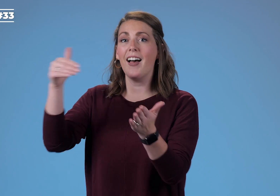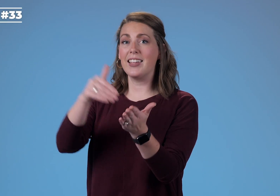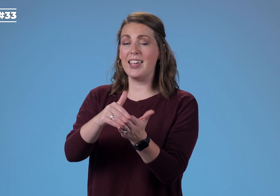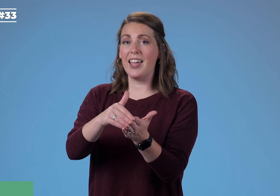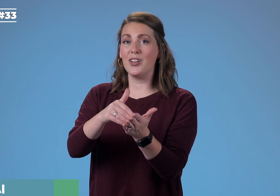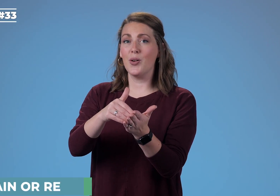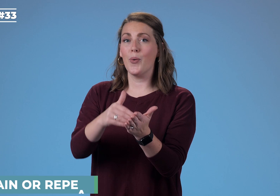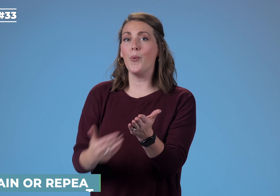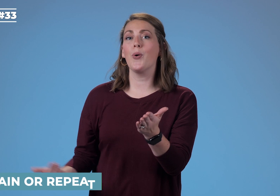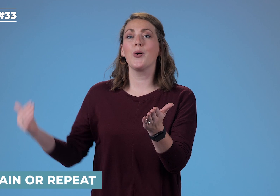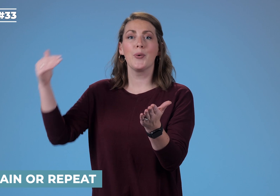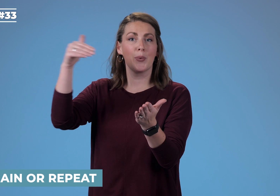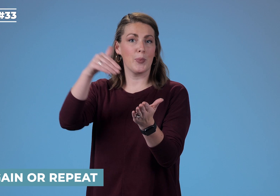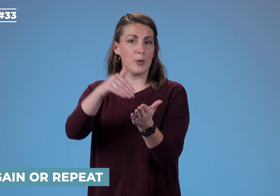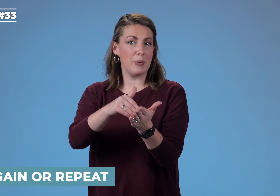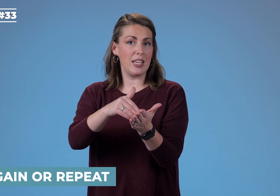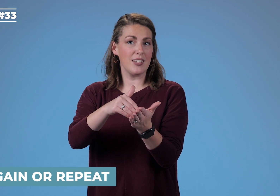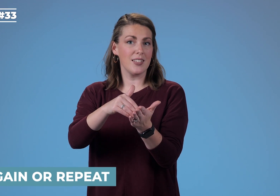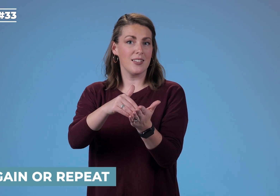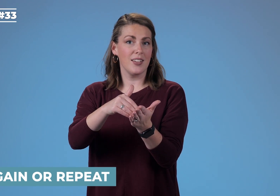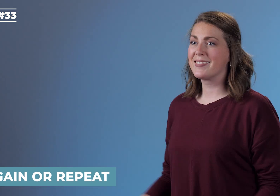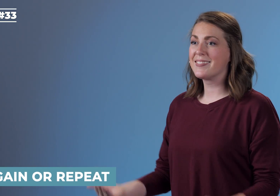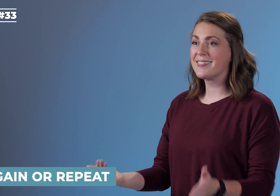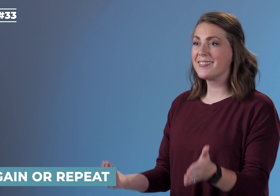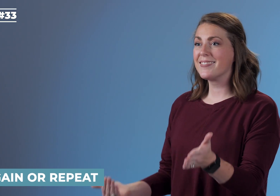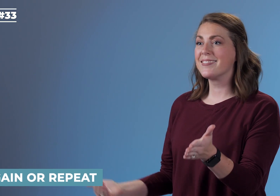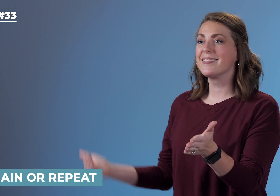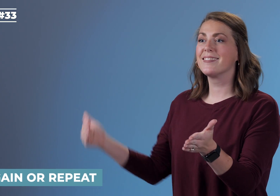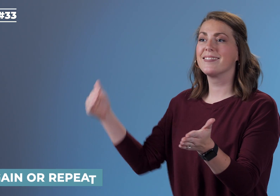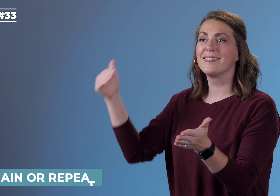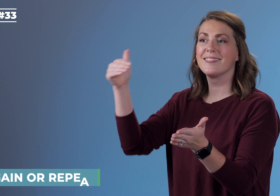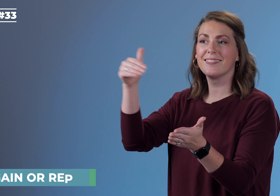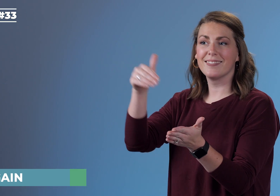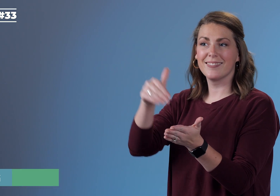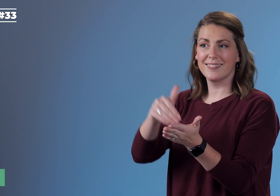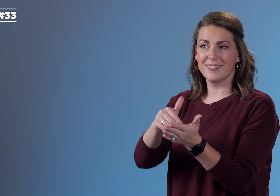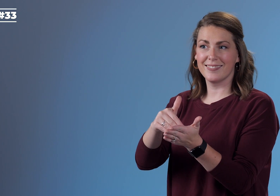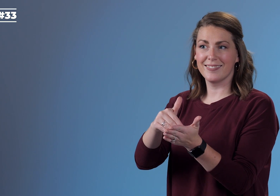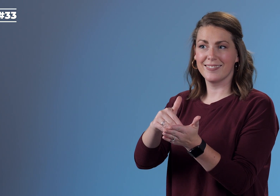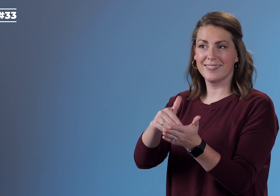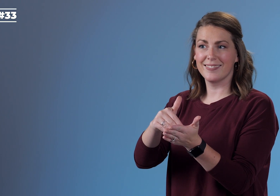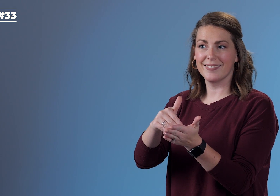'Again or repeat,' your dominant hand is coming into the middle of your hand